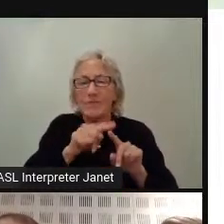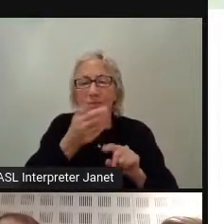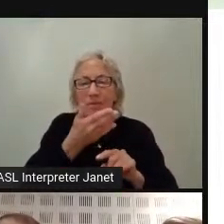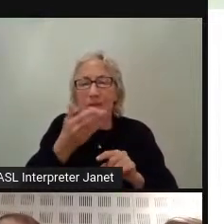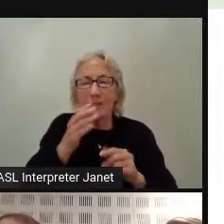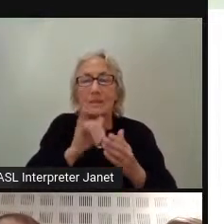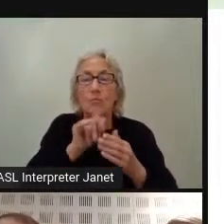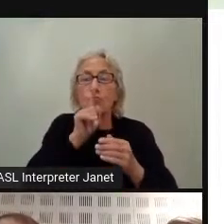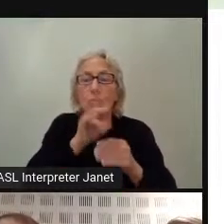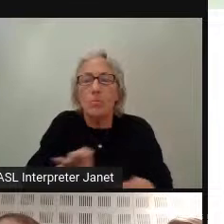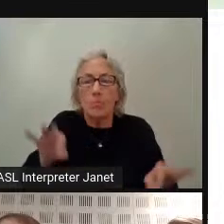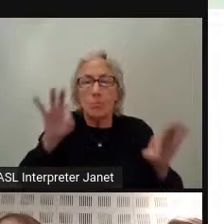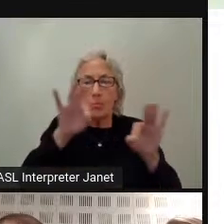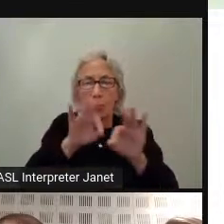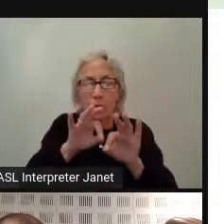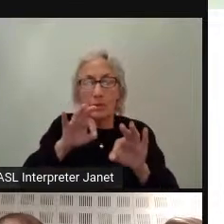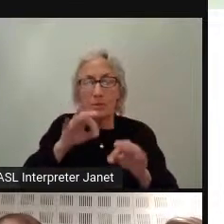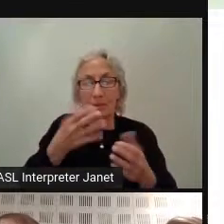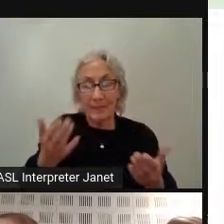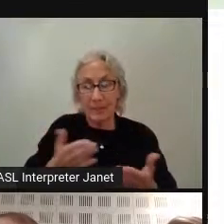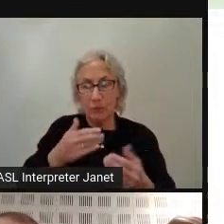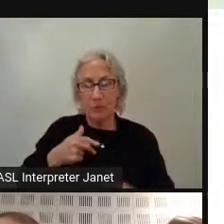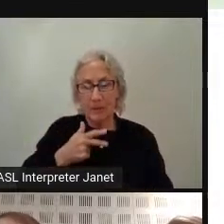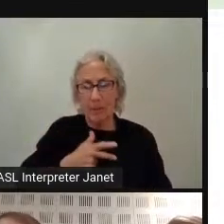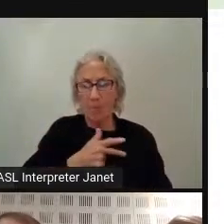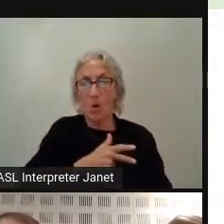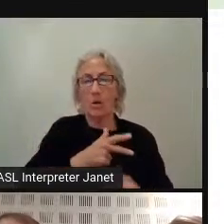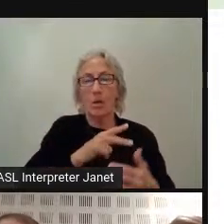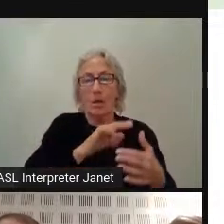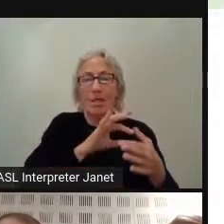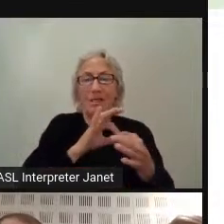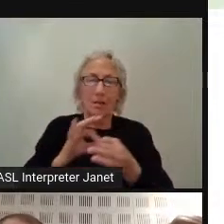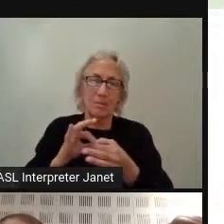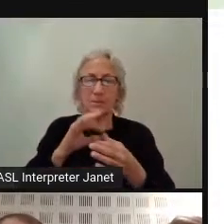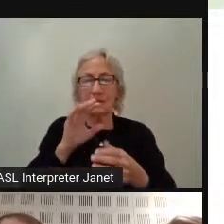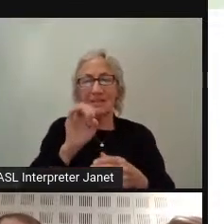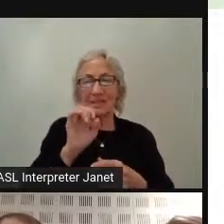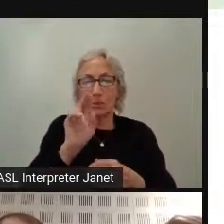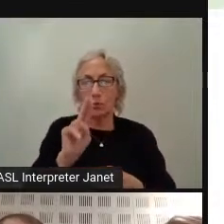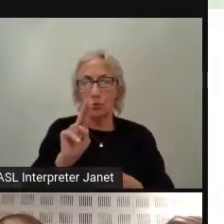could do that. So that was great. One of the few things that